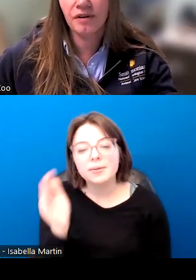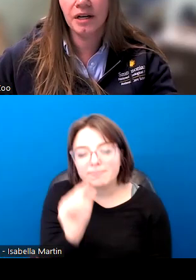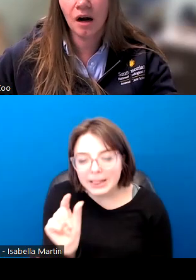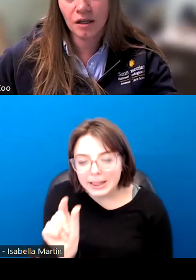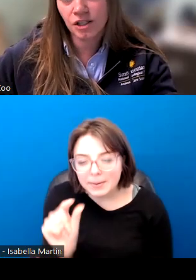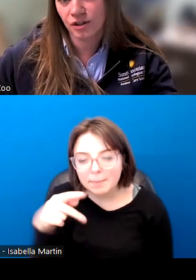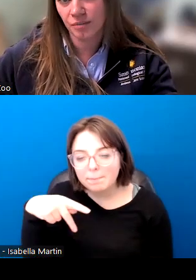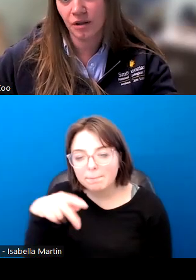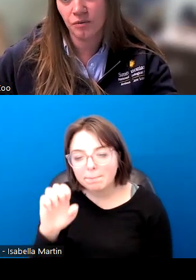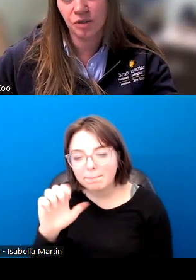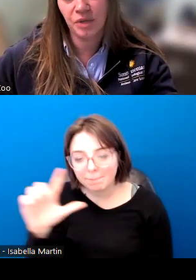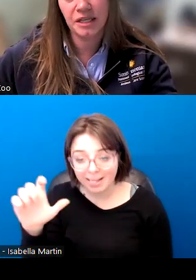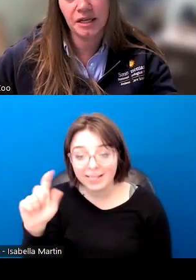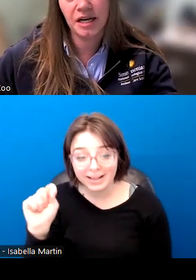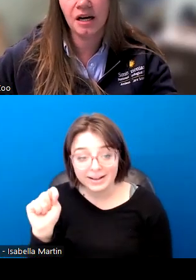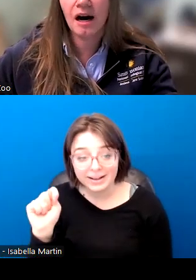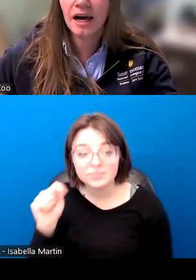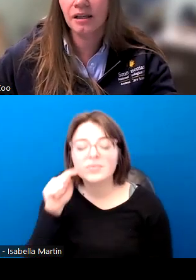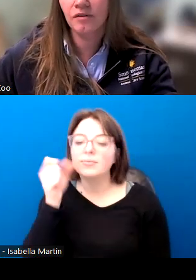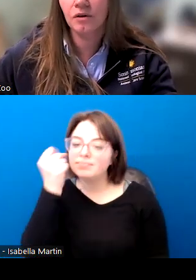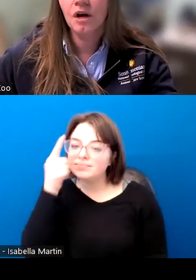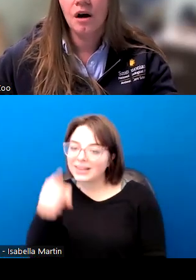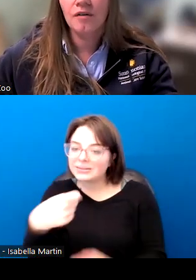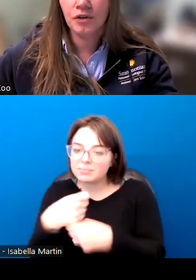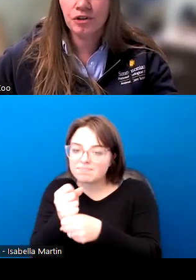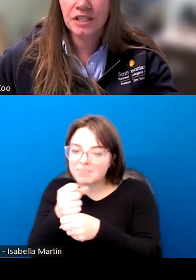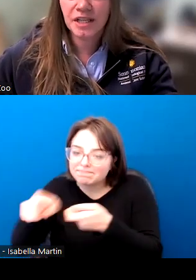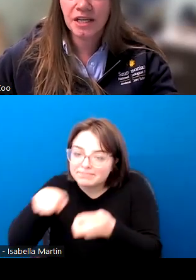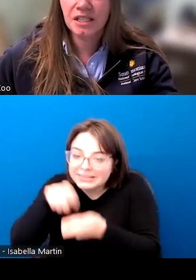a very concentrated pellet. Which means that it has a high level of the nutrients that they need